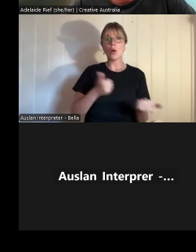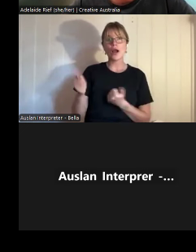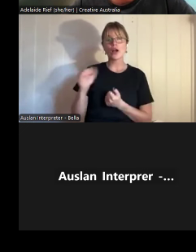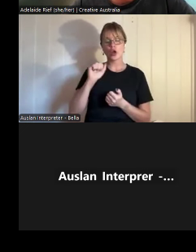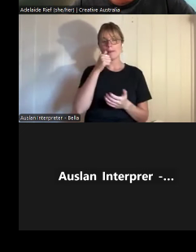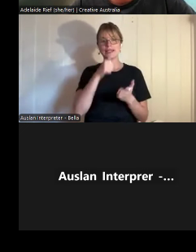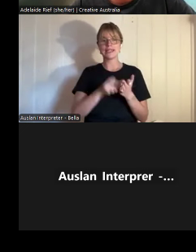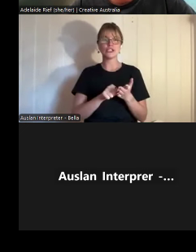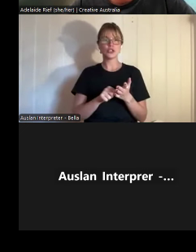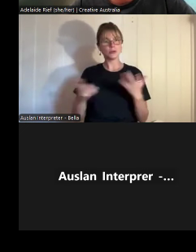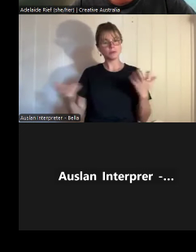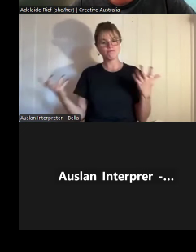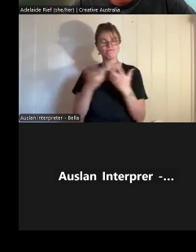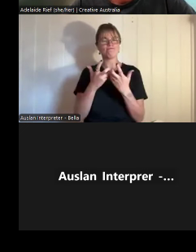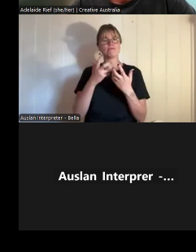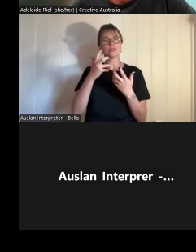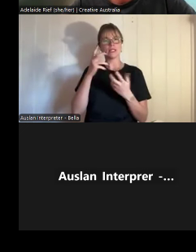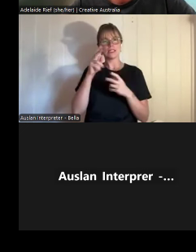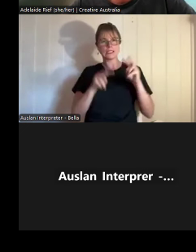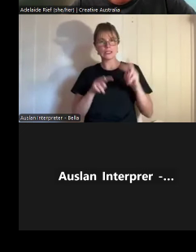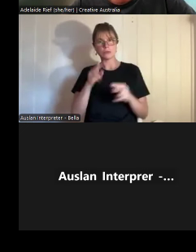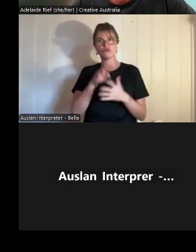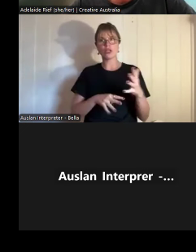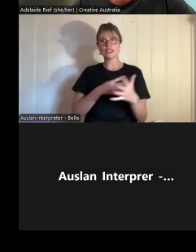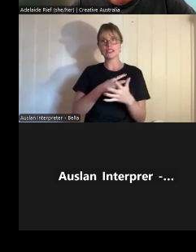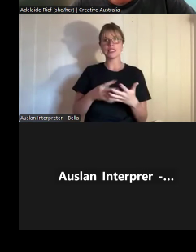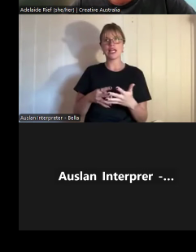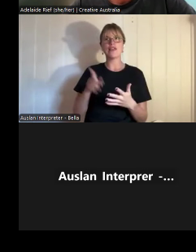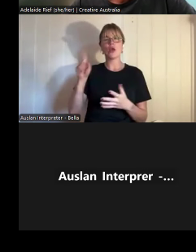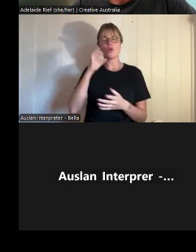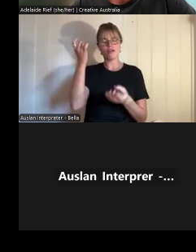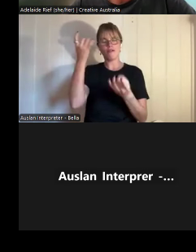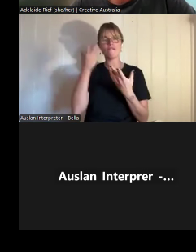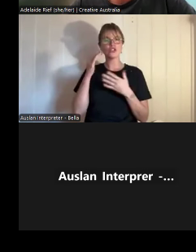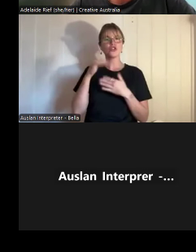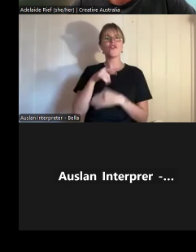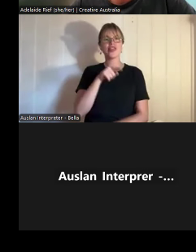has met the assessment criteria, that's what they will advise us on. And then Creative Australia